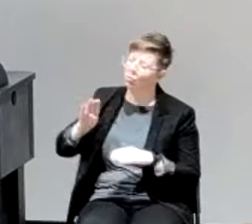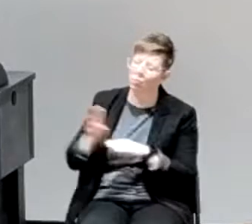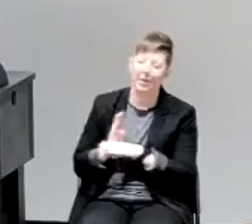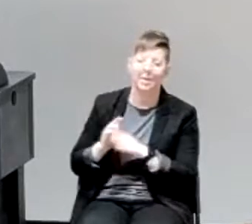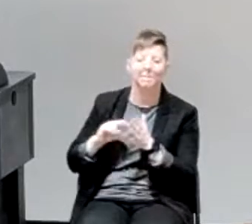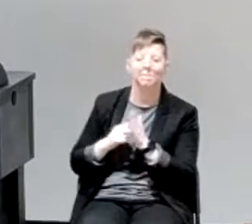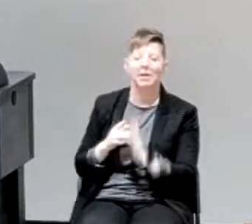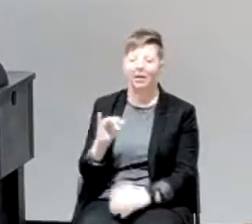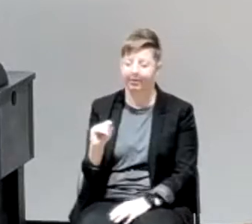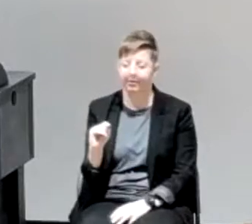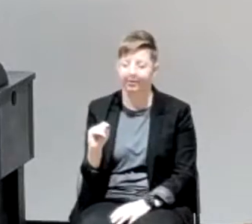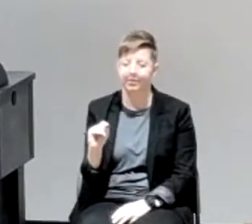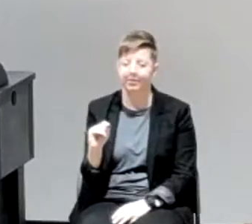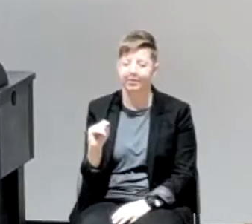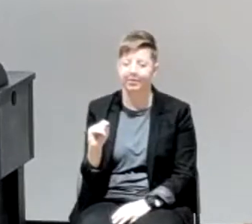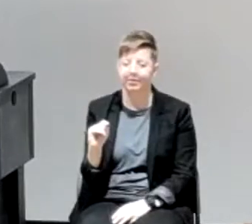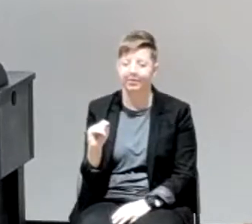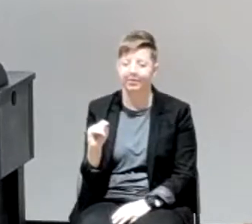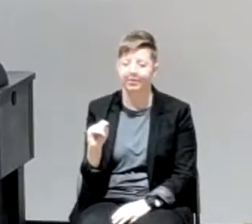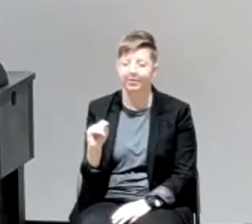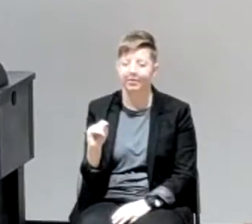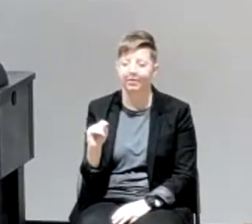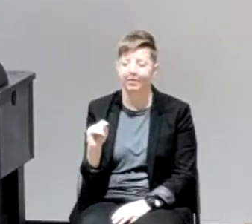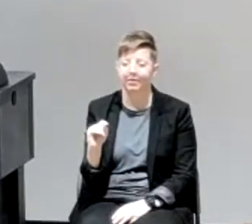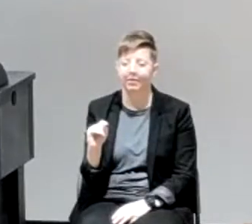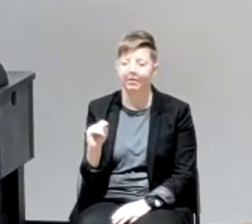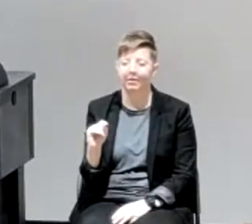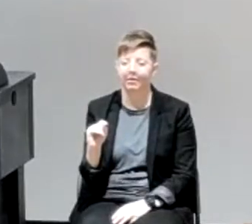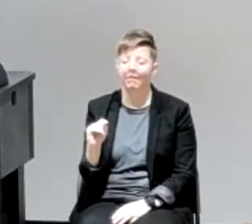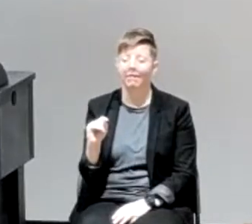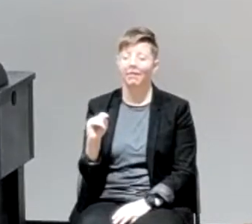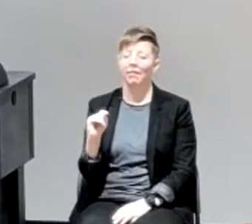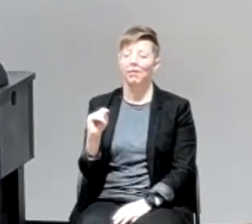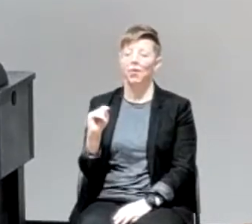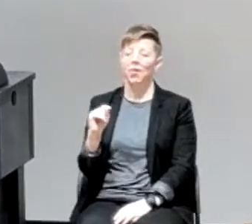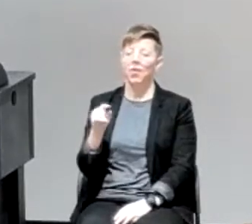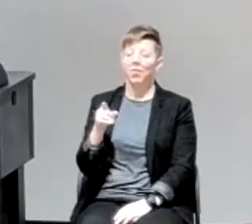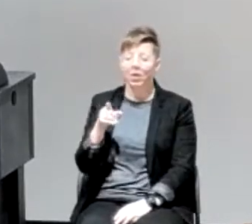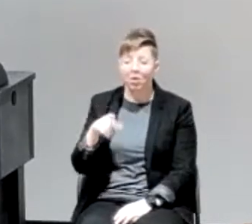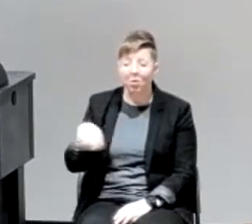What do we know? When you say salbona